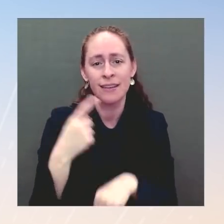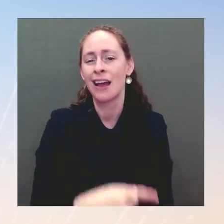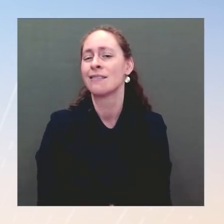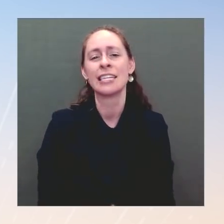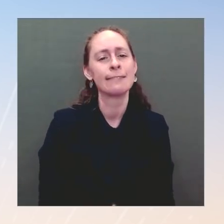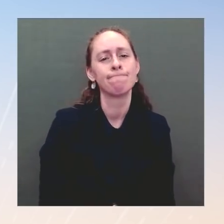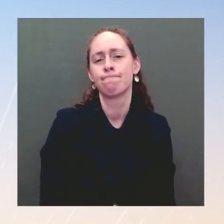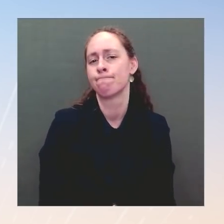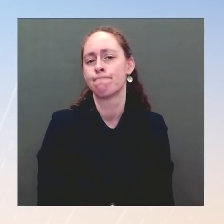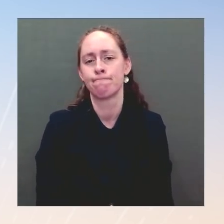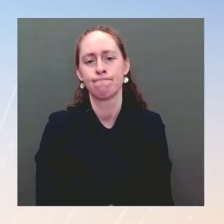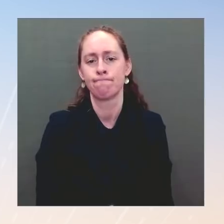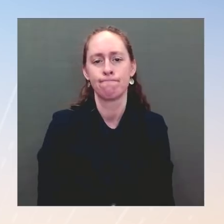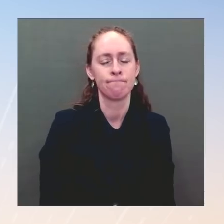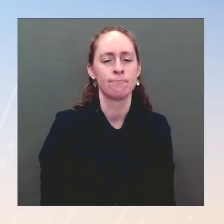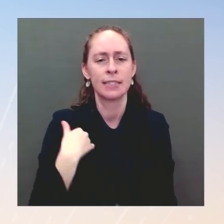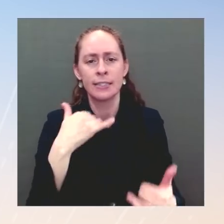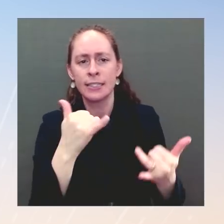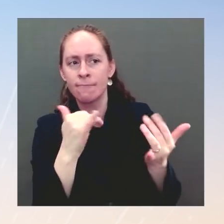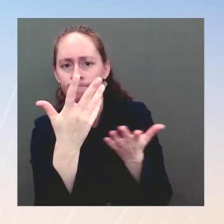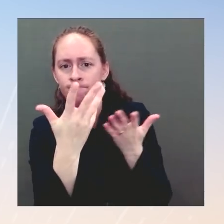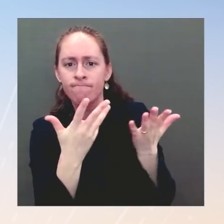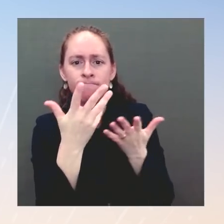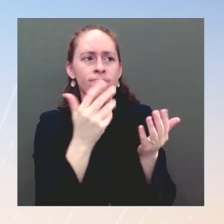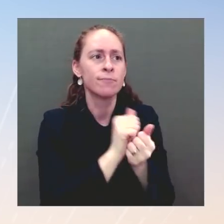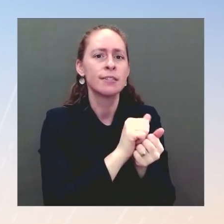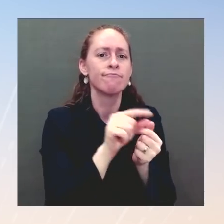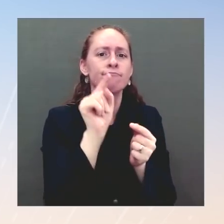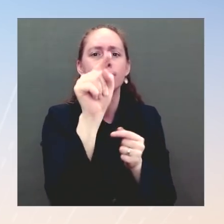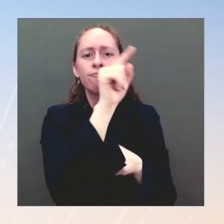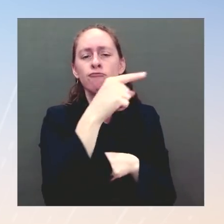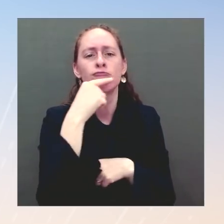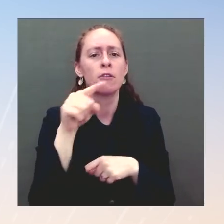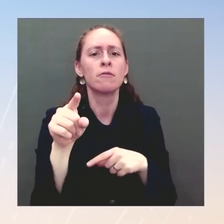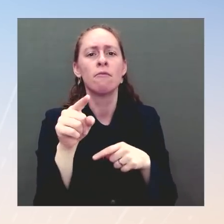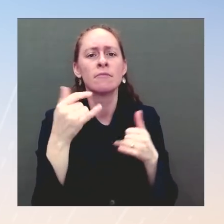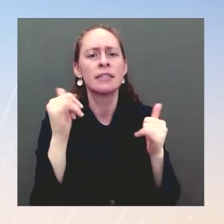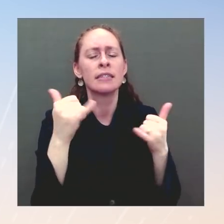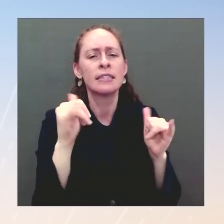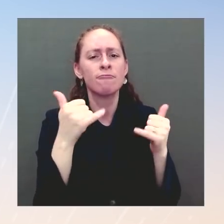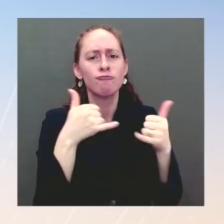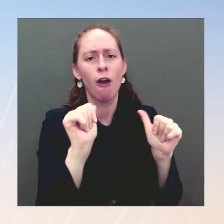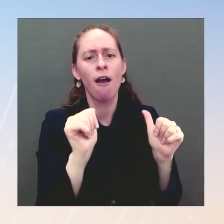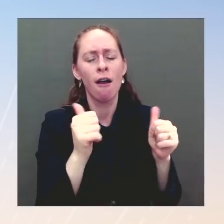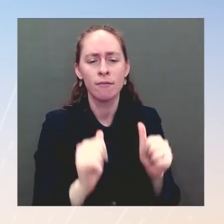something else that we're also seeing or assessing right now: We believe -- obviously, we've laid out a game plan